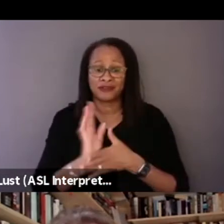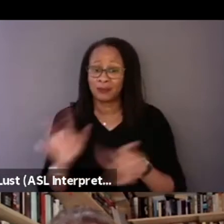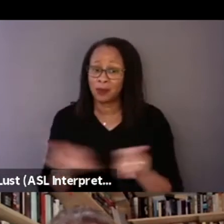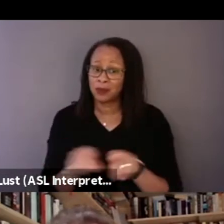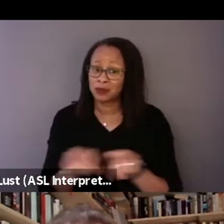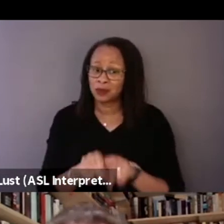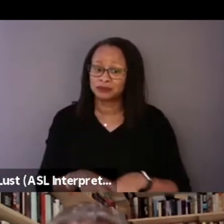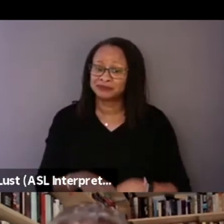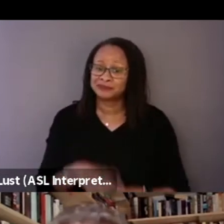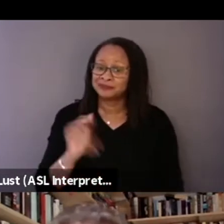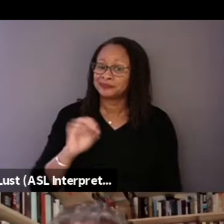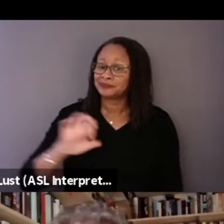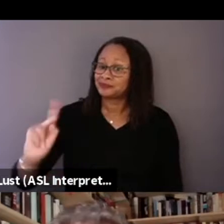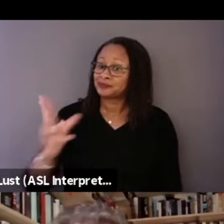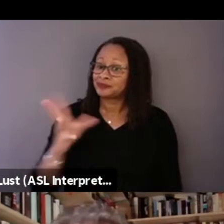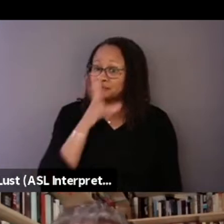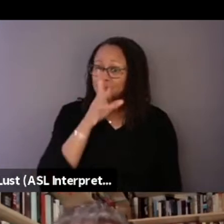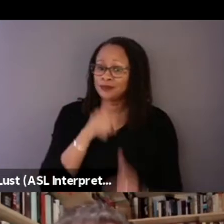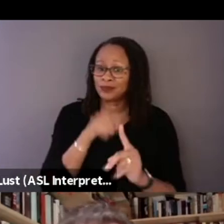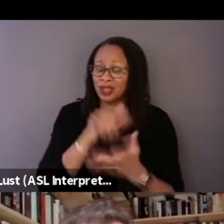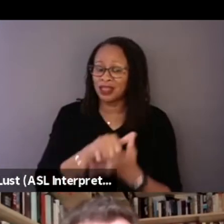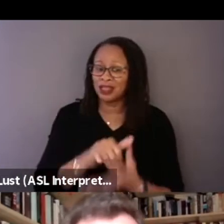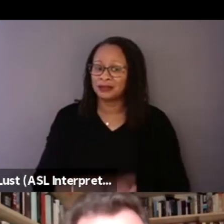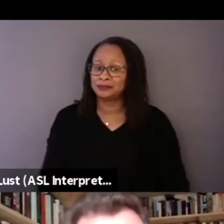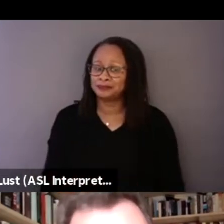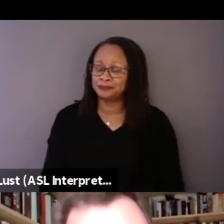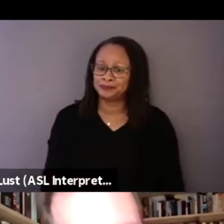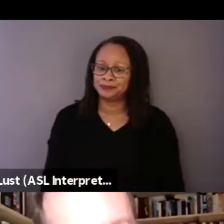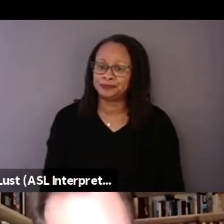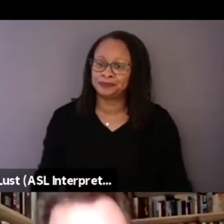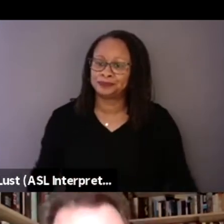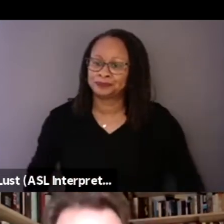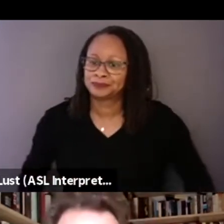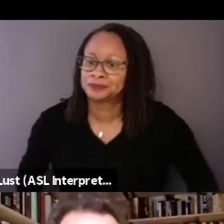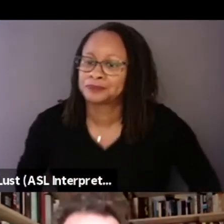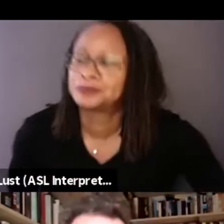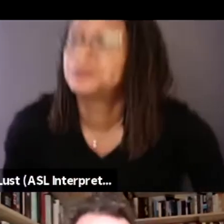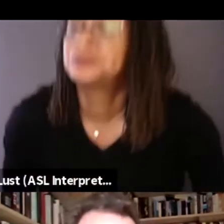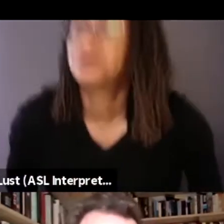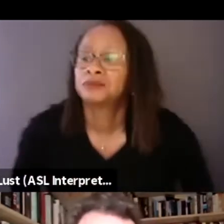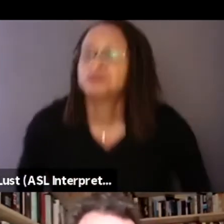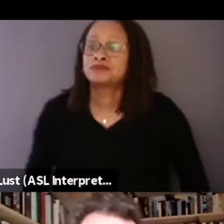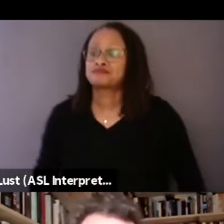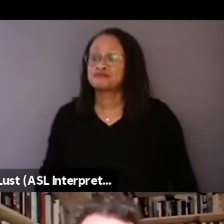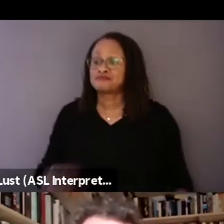Nick, do you wanna speak to that. Yeah, yeah. I totally echo everything Amanda has said. I mean, one of the titles we were playing around with